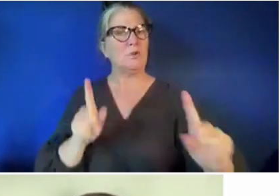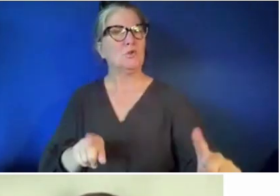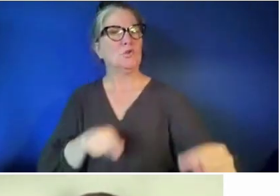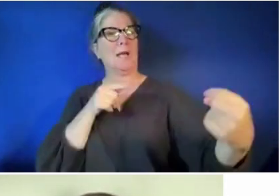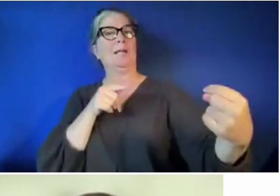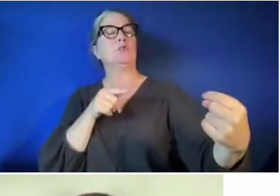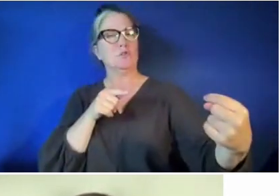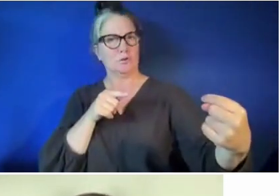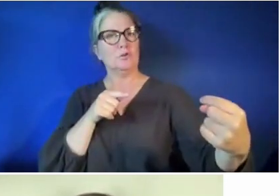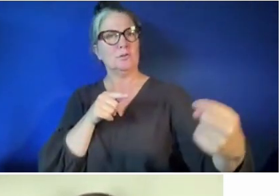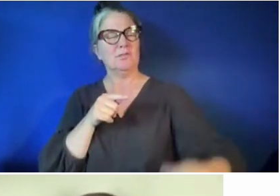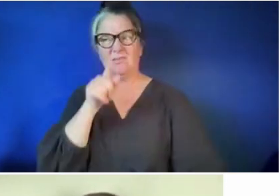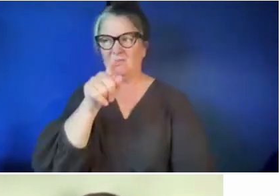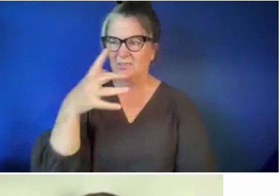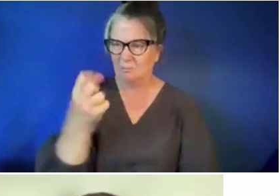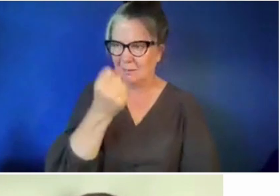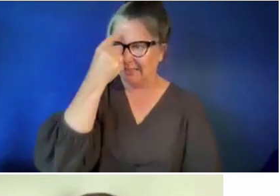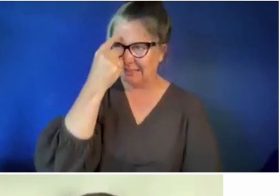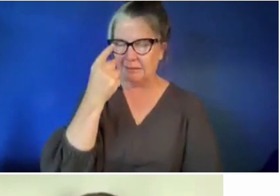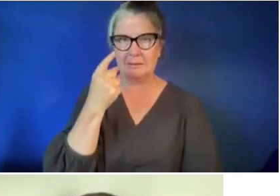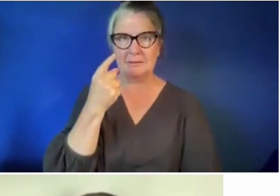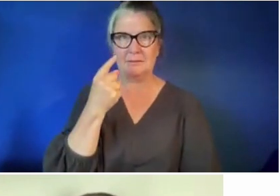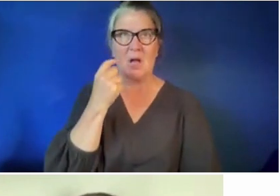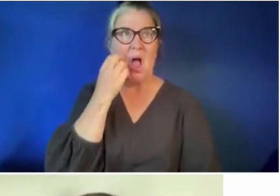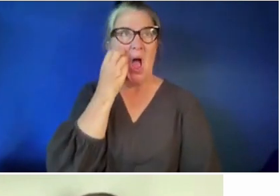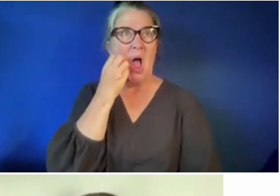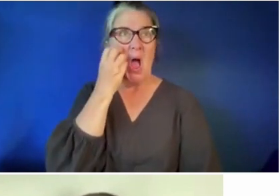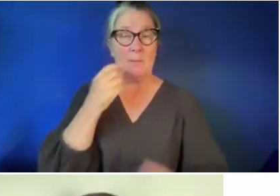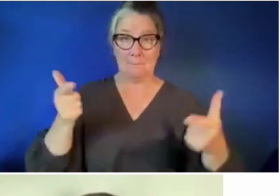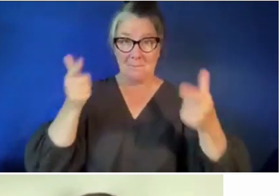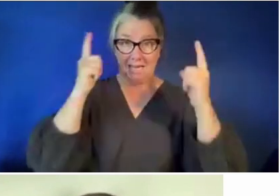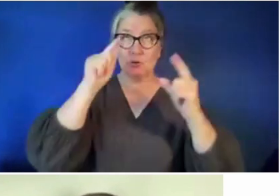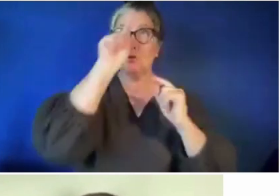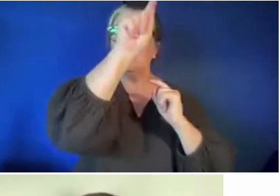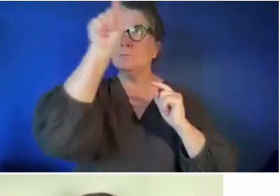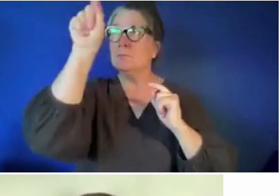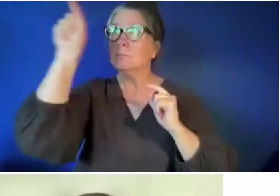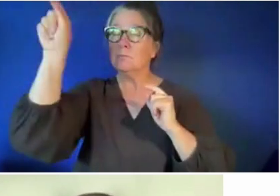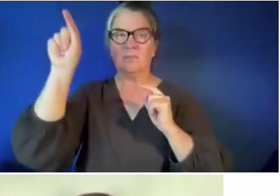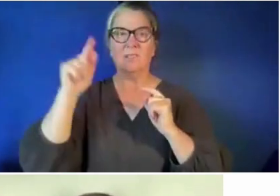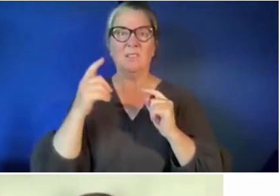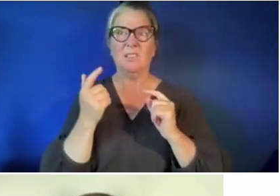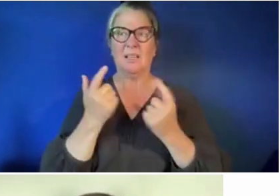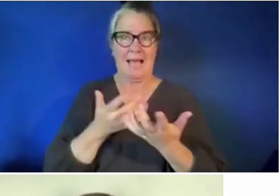we need to think about the capability amongst managers to be able to do that, we need to support managers to be able to do that.